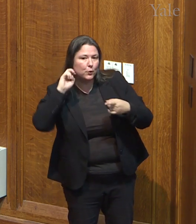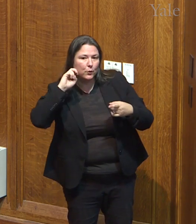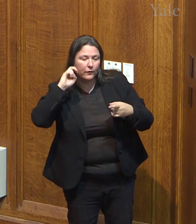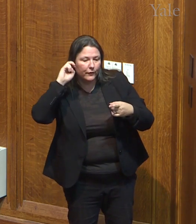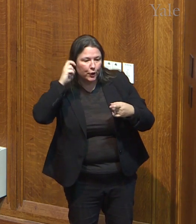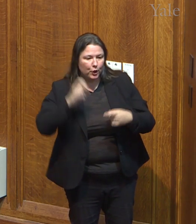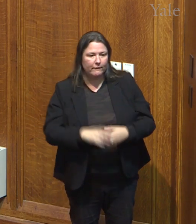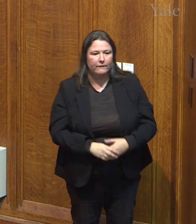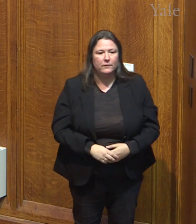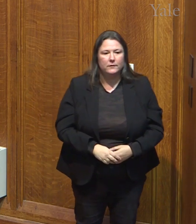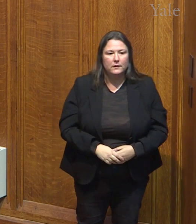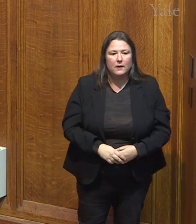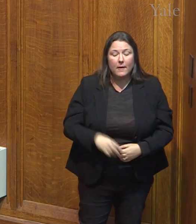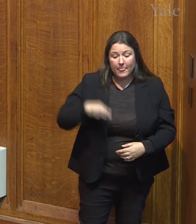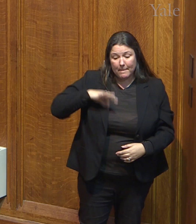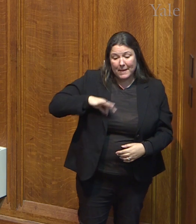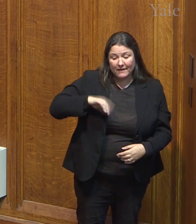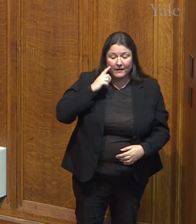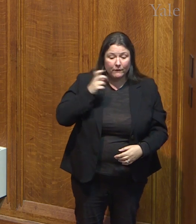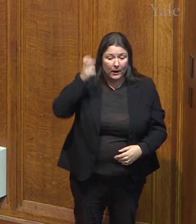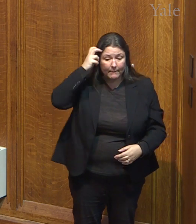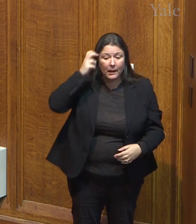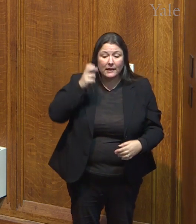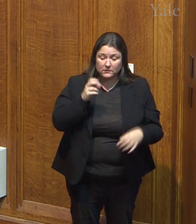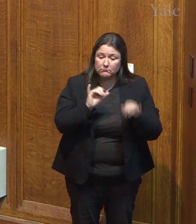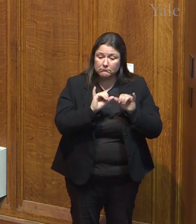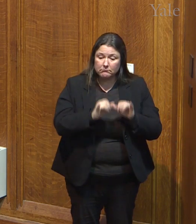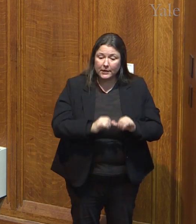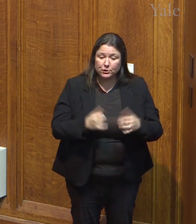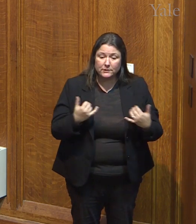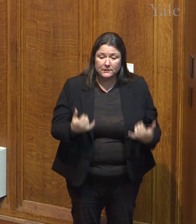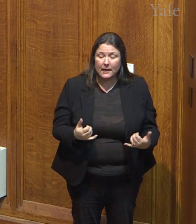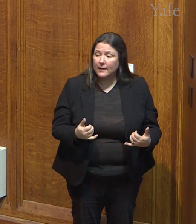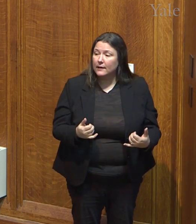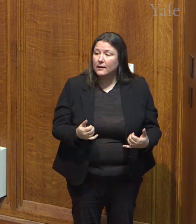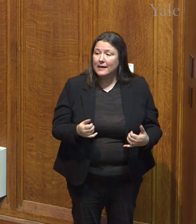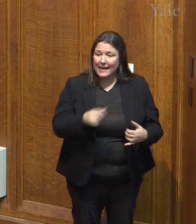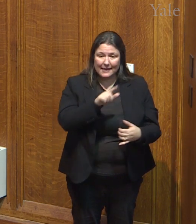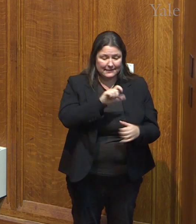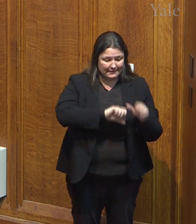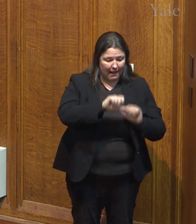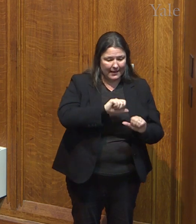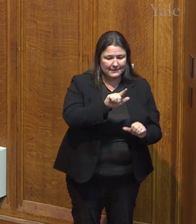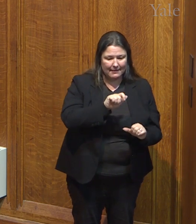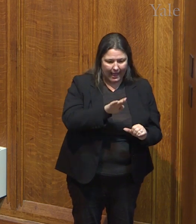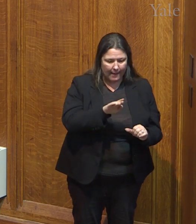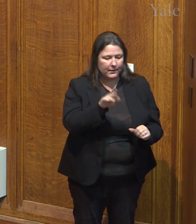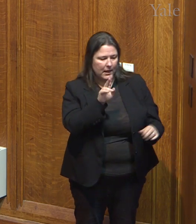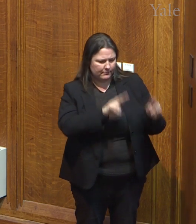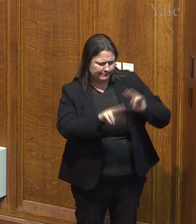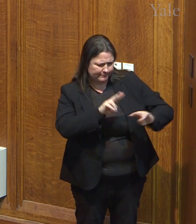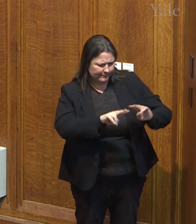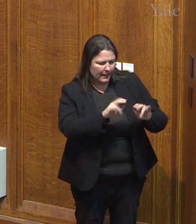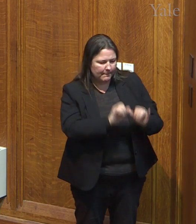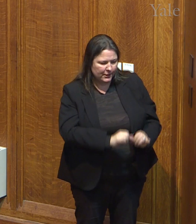The benefits of cochlear implants are measured today in a laboratory setting and alas, appear to fall